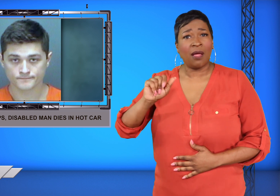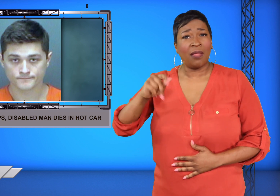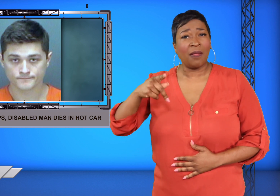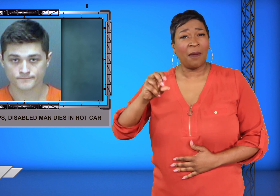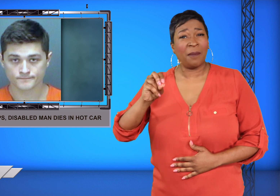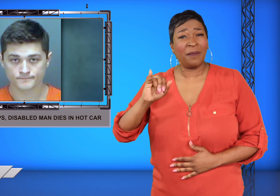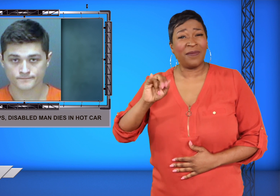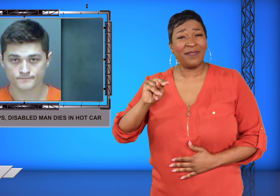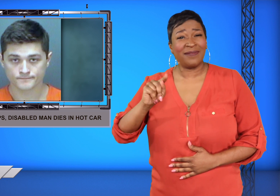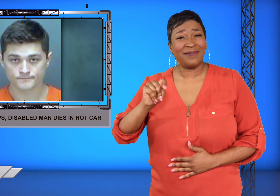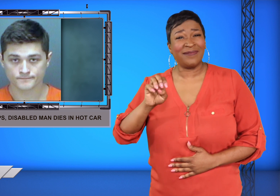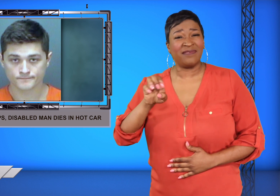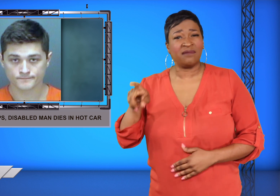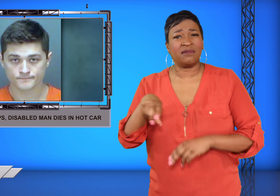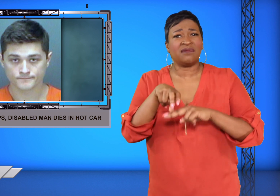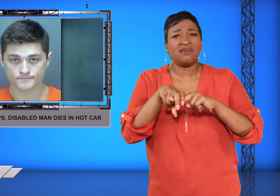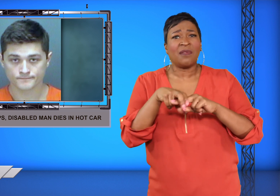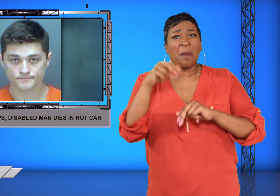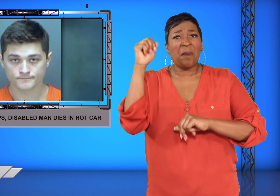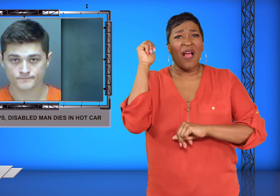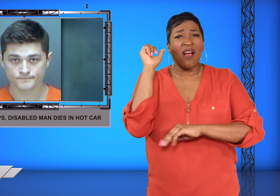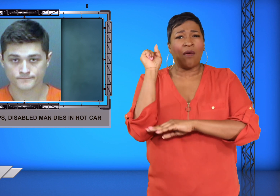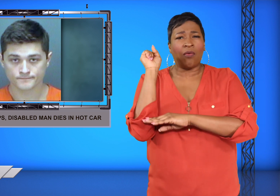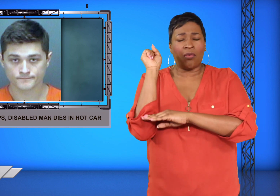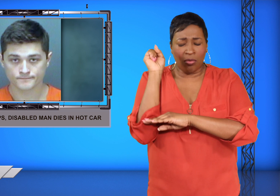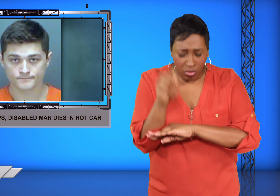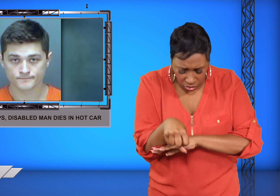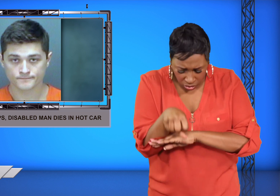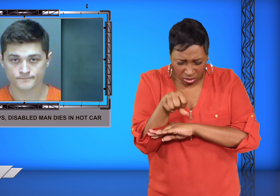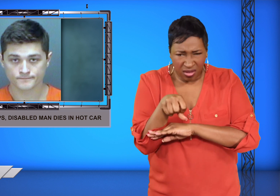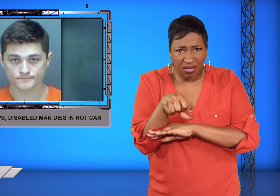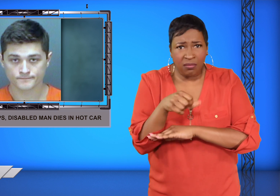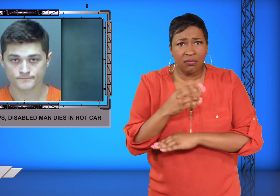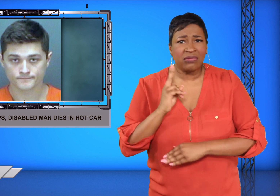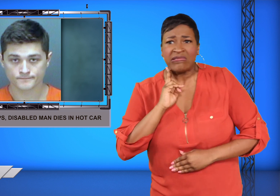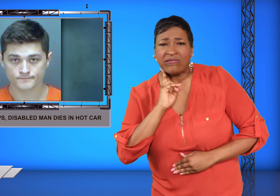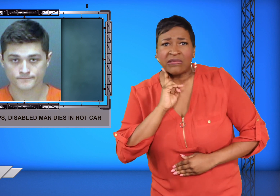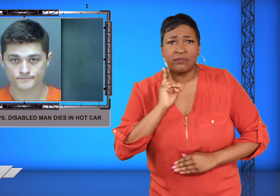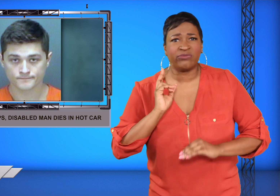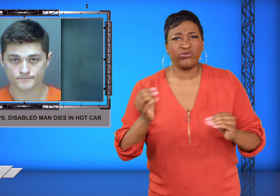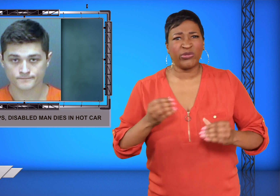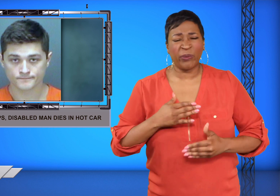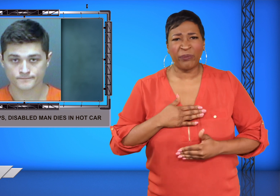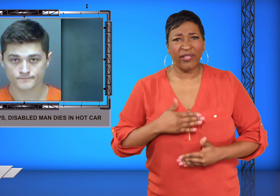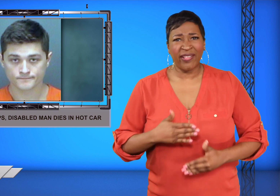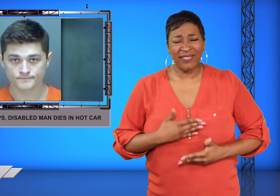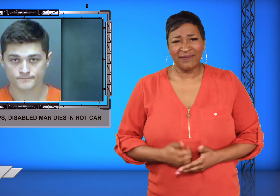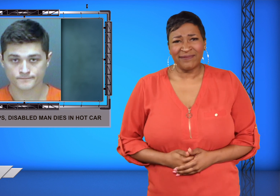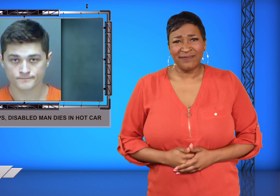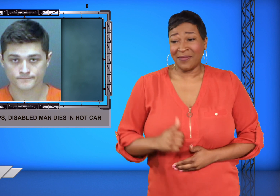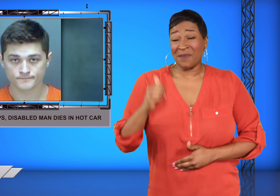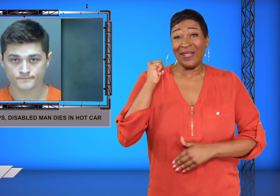He noticed LaPointe was slumped over and unresponsive.